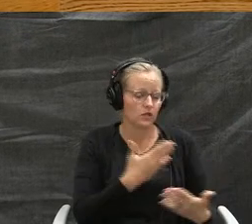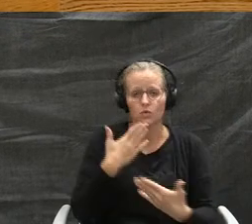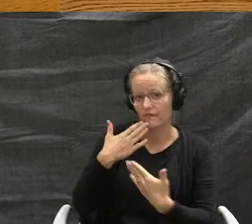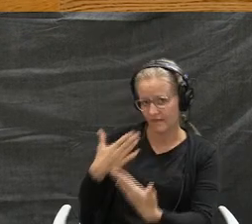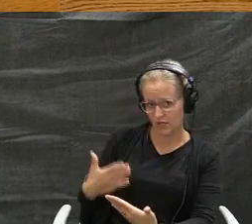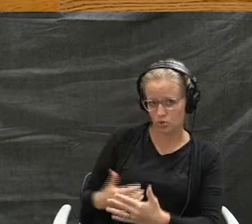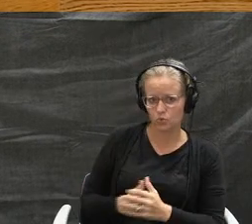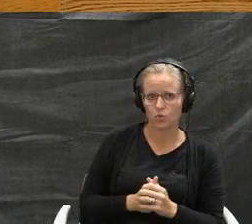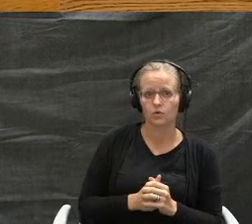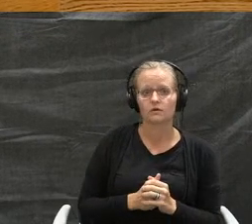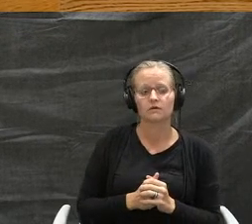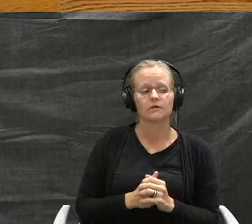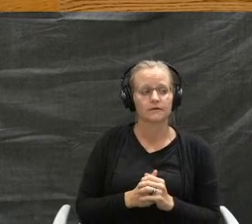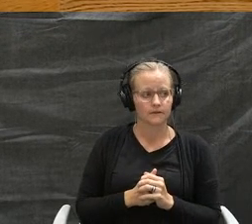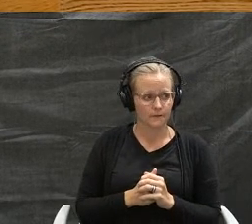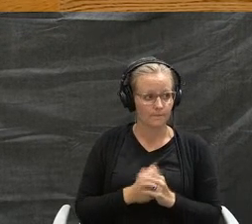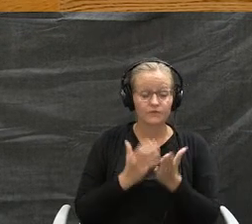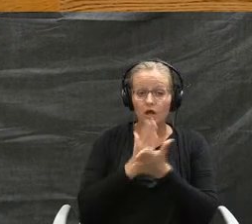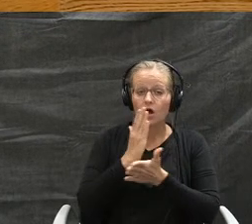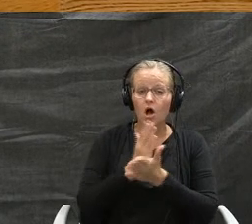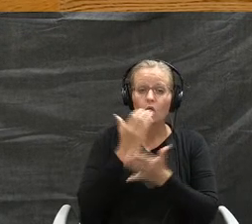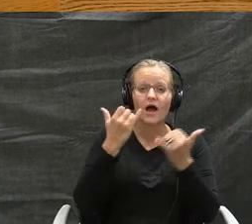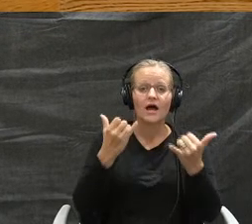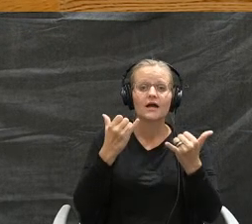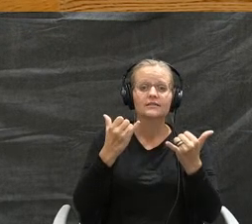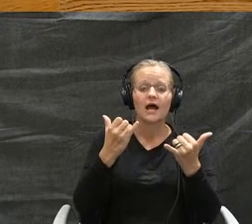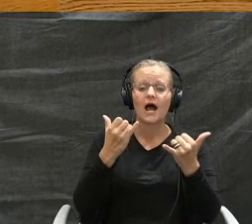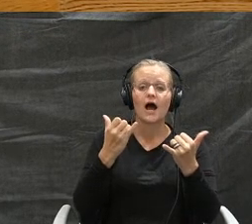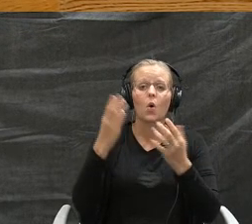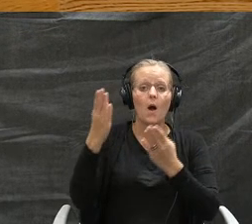carries. I imagine that at our next study session, Doctor